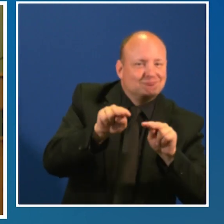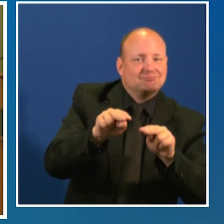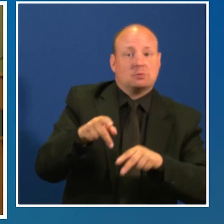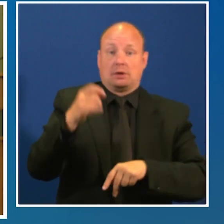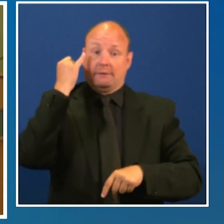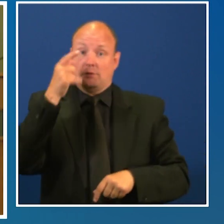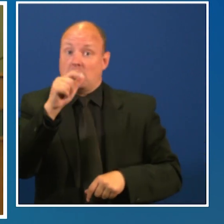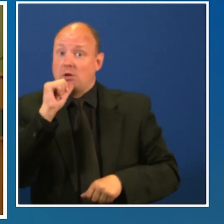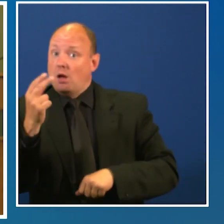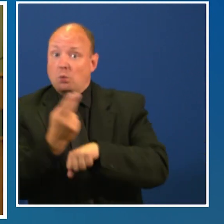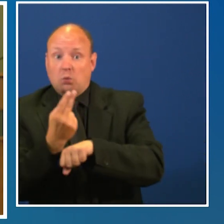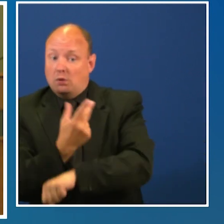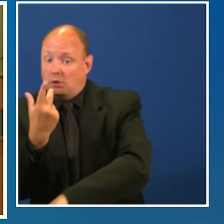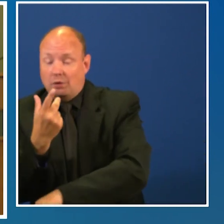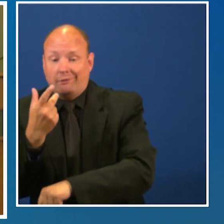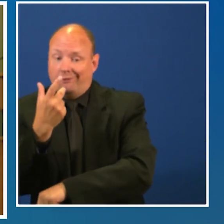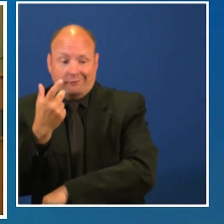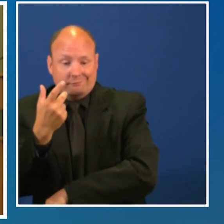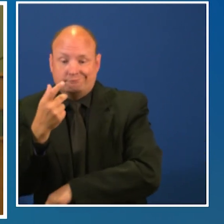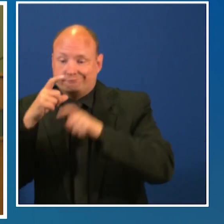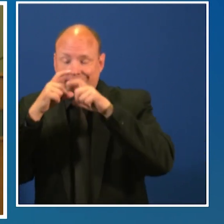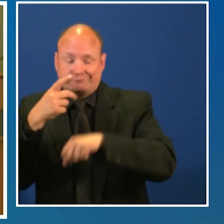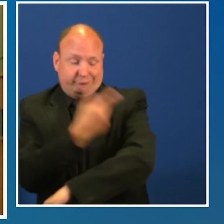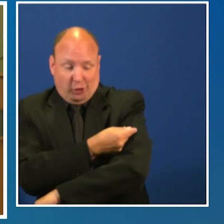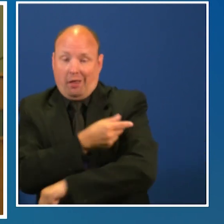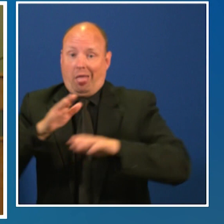for the un-vaccinated. At this time, all city boards and